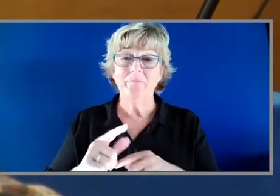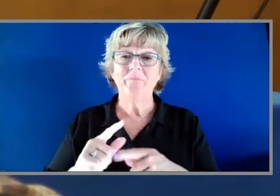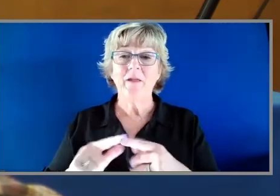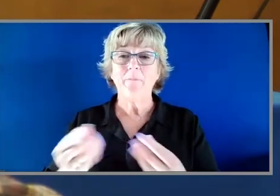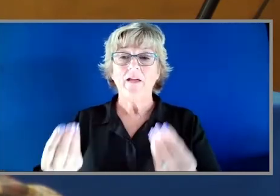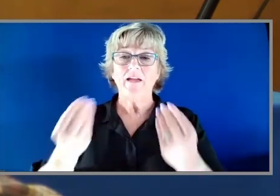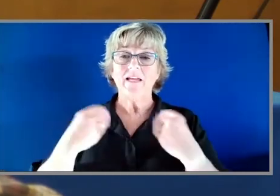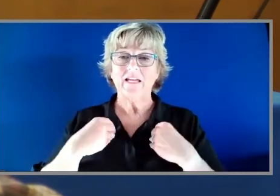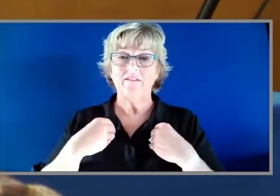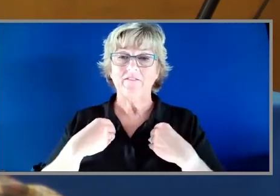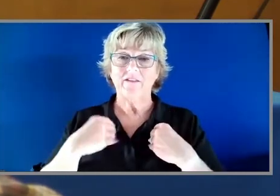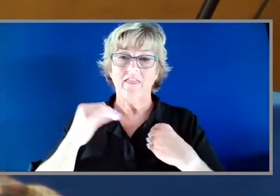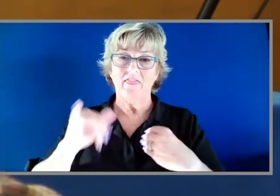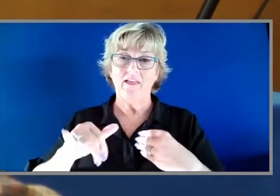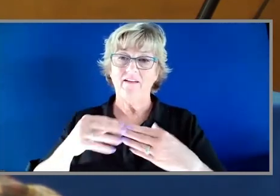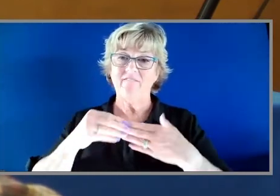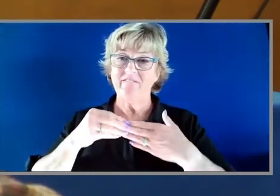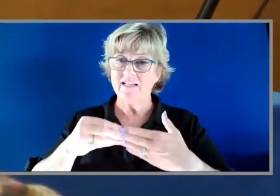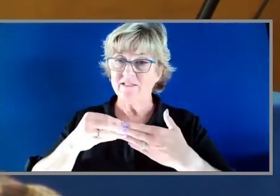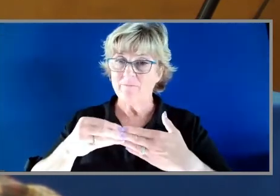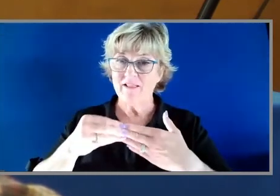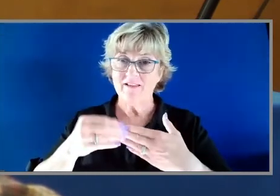Studio: But gives us still gives us flexibility if we need it to.